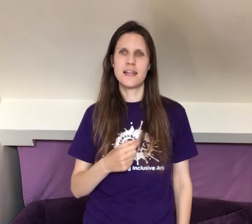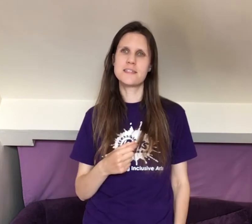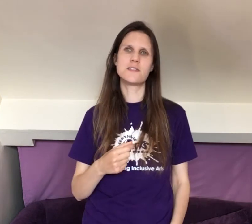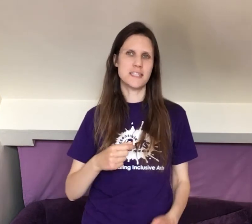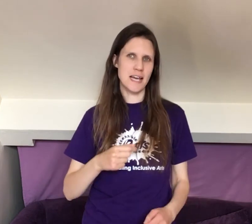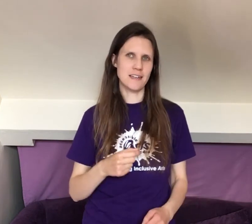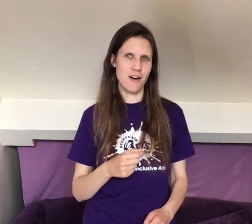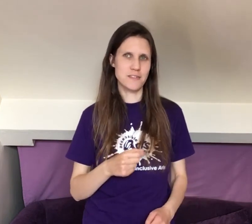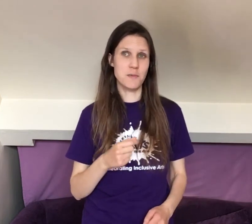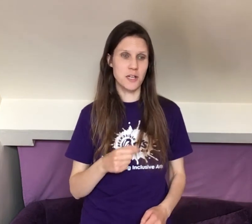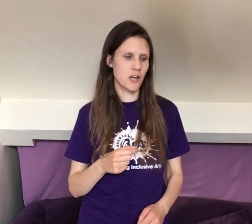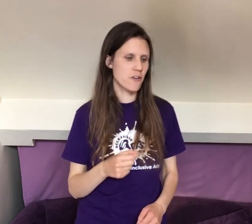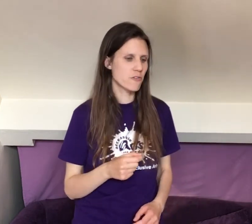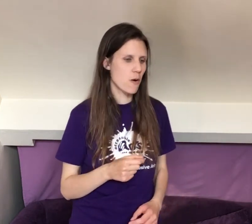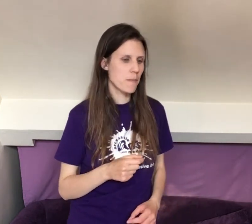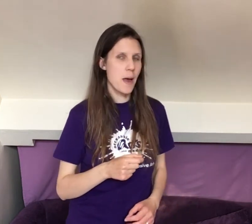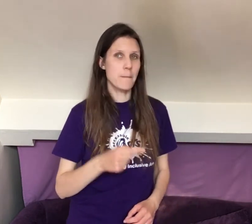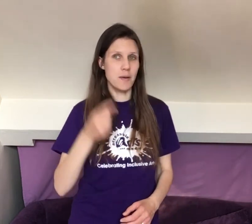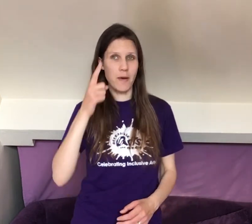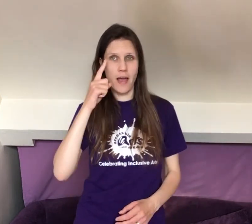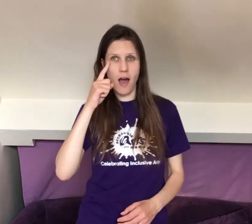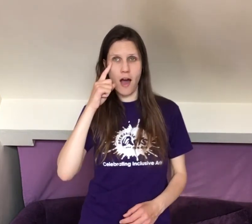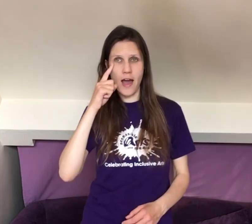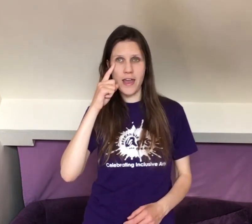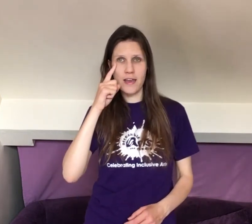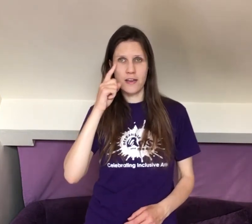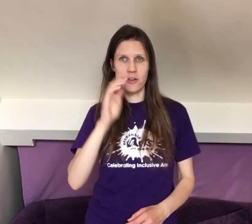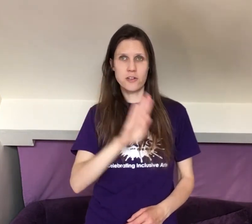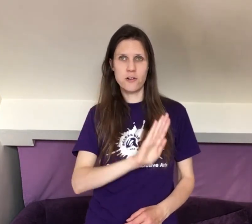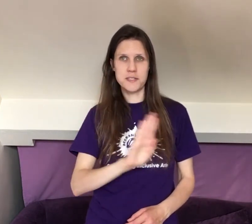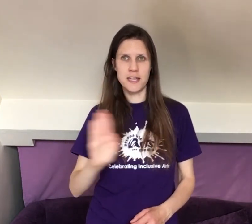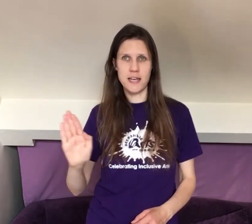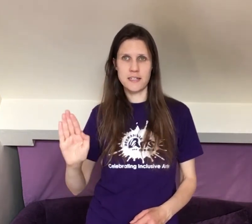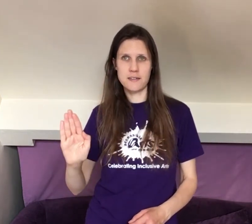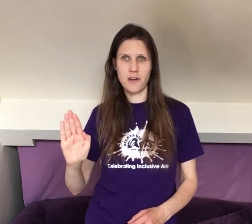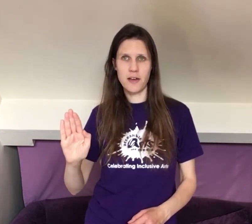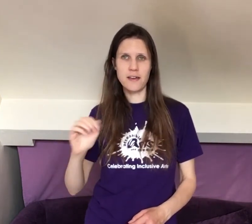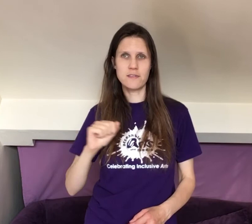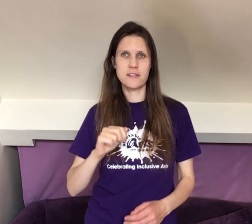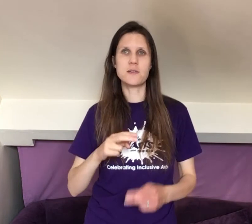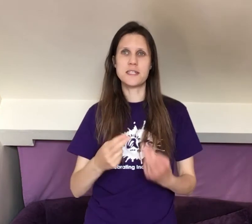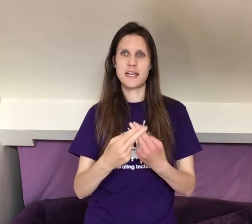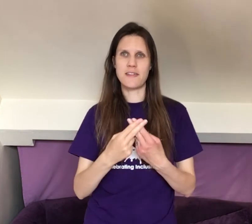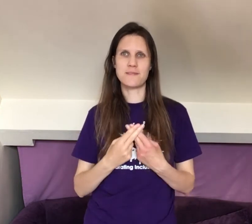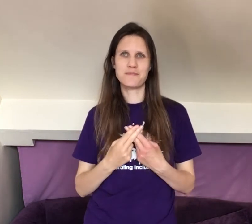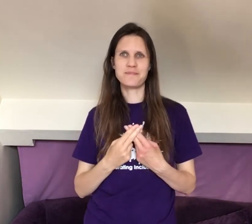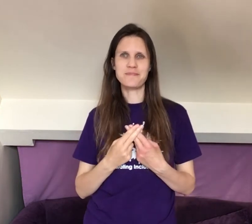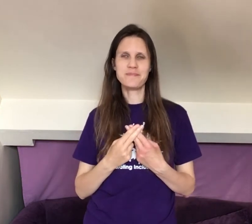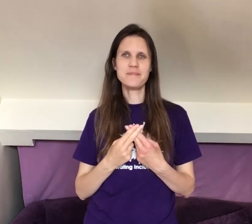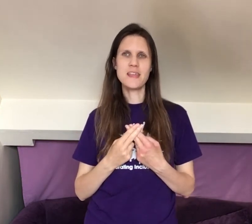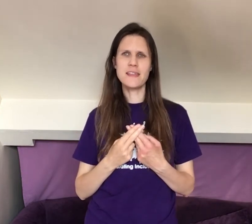Let’s do the second half so we’re going to go from but my eye could not see it. OK, let’s do it together.